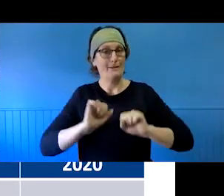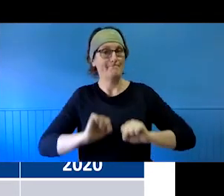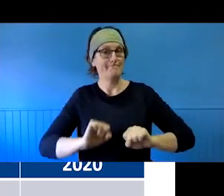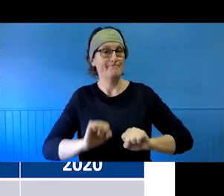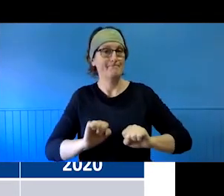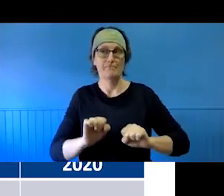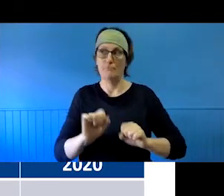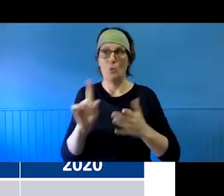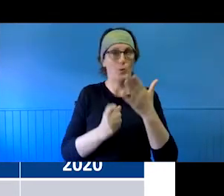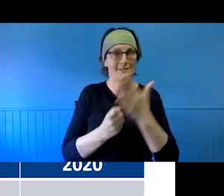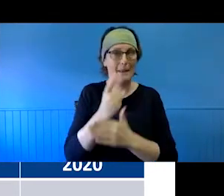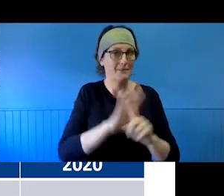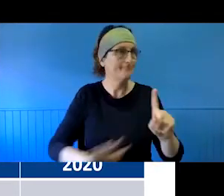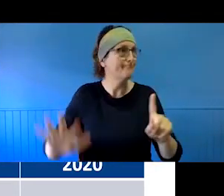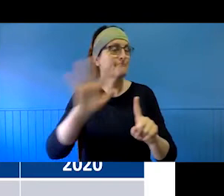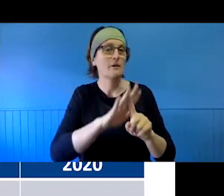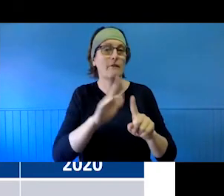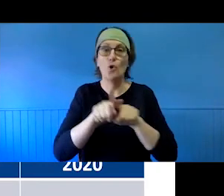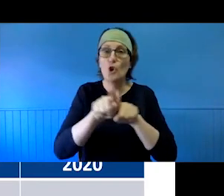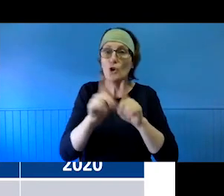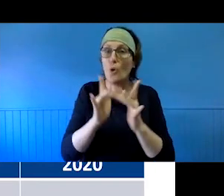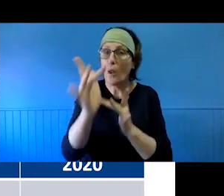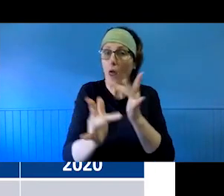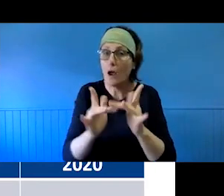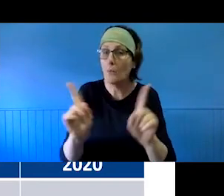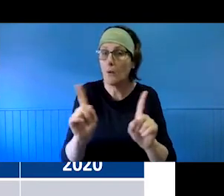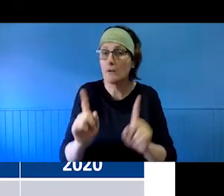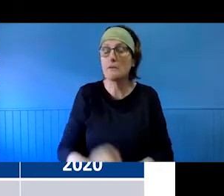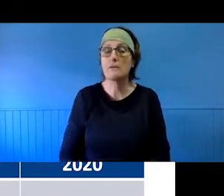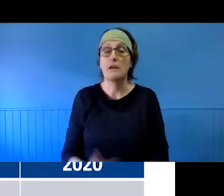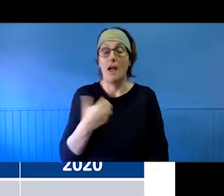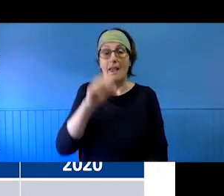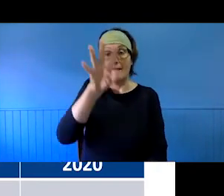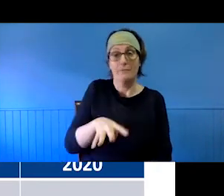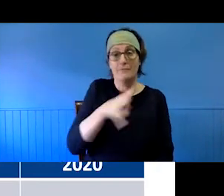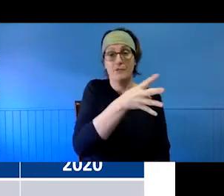landscape of learning online. And I have a chart on the screen there.